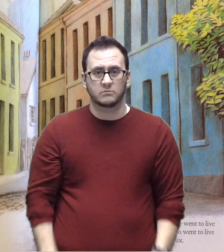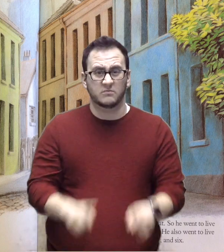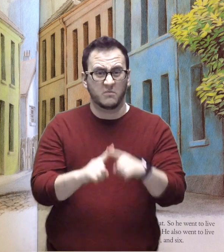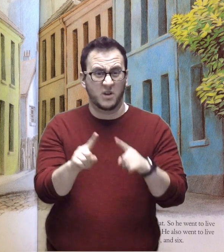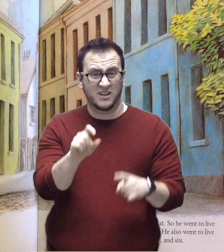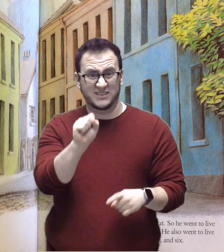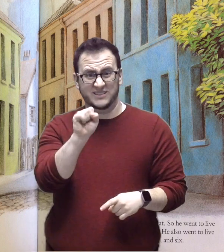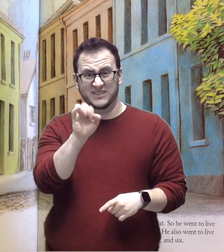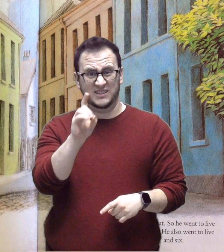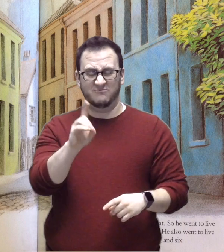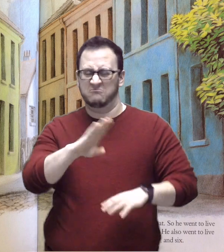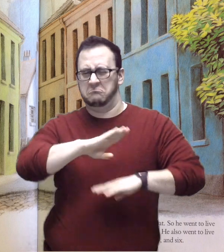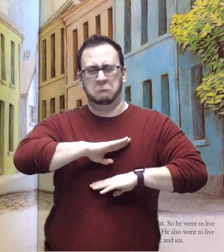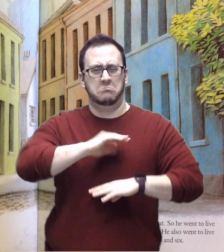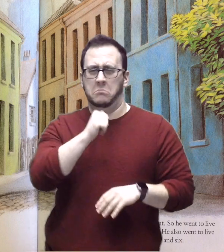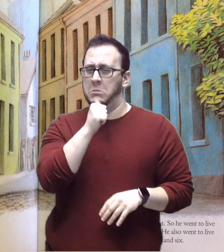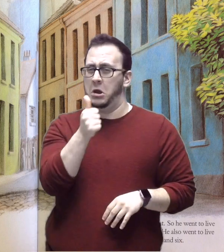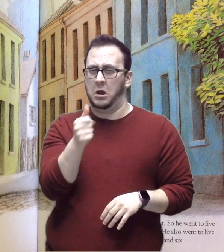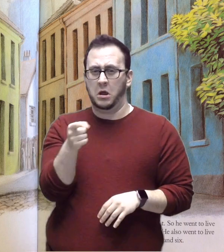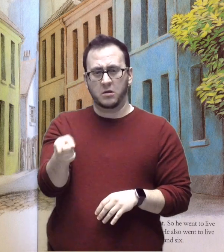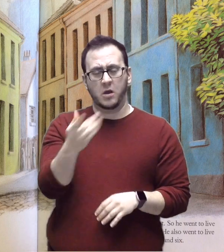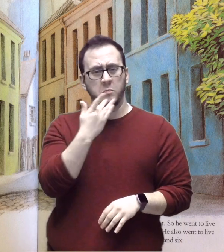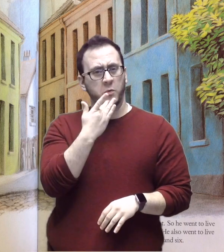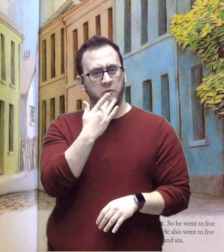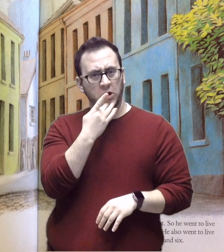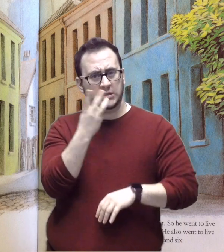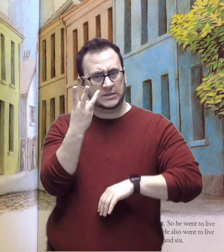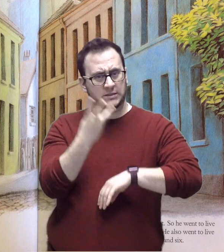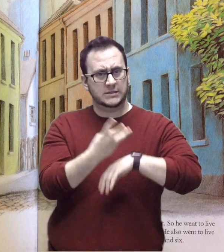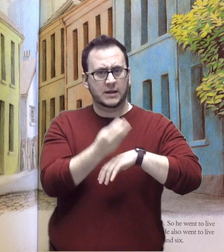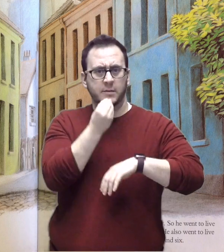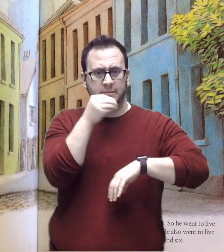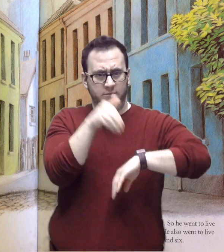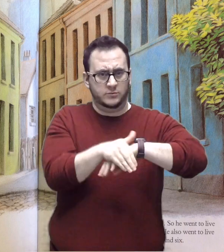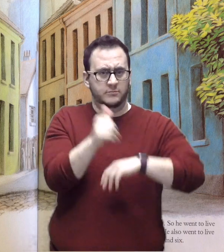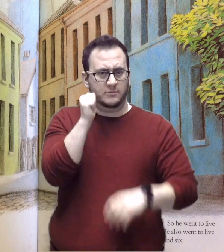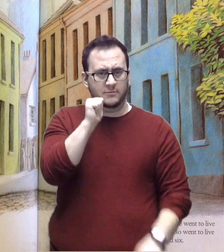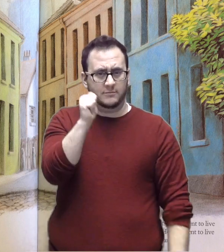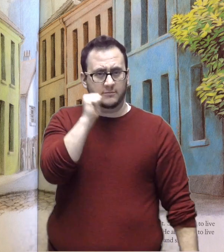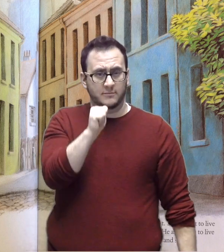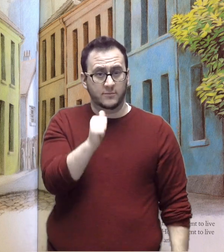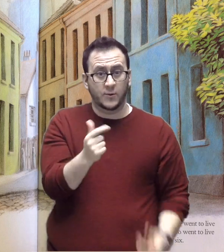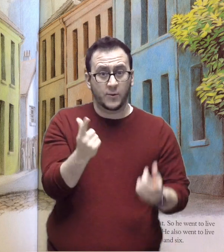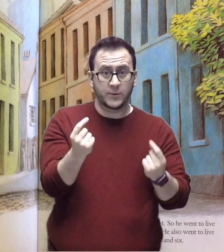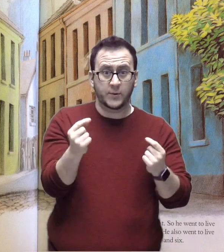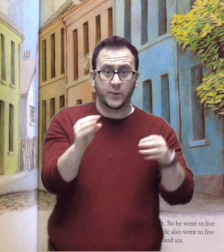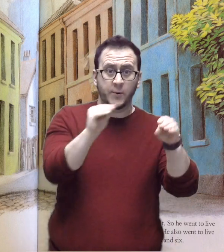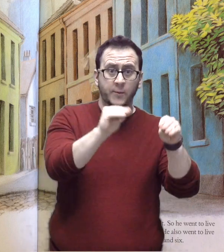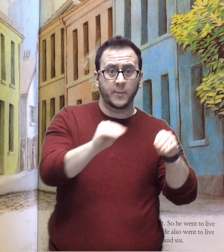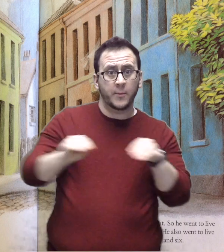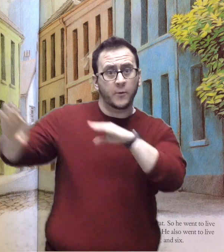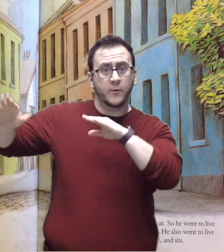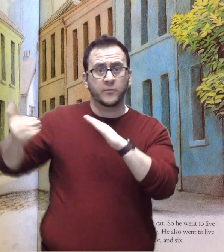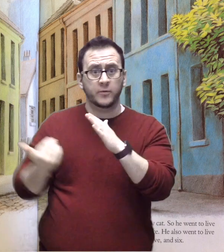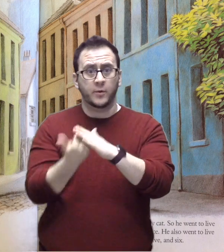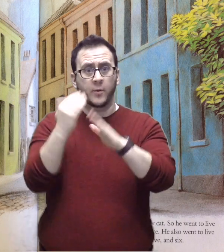But Sid was a six-dinner-a-day cat. So he went to live at number one Pythagoras Place.